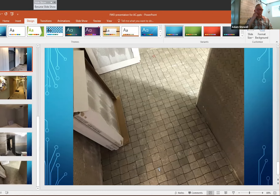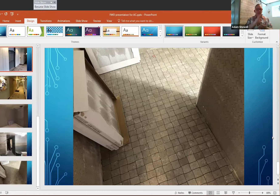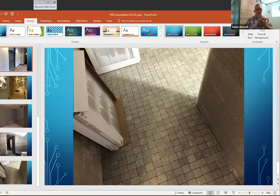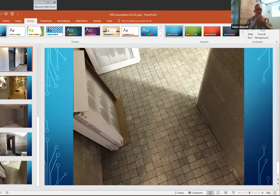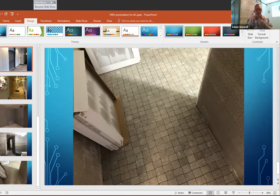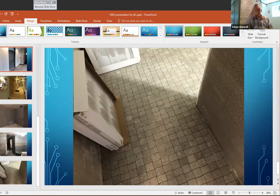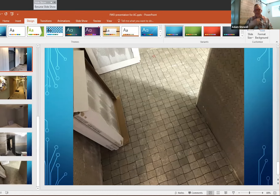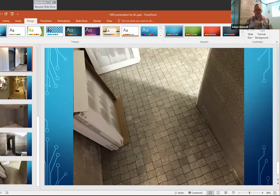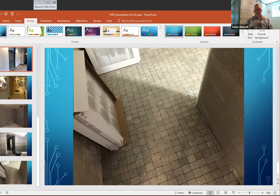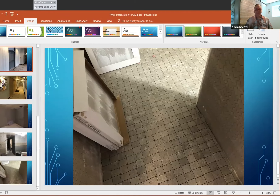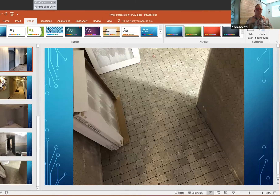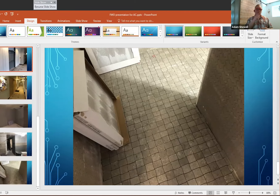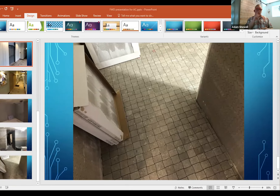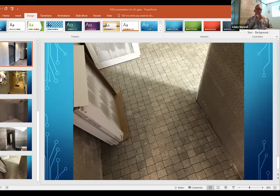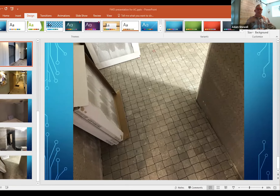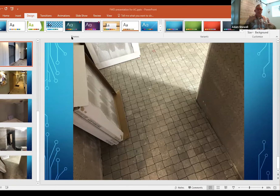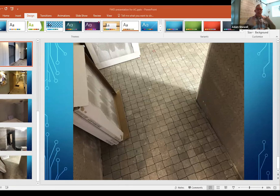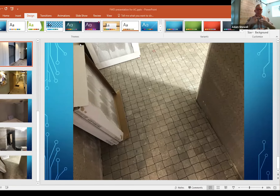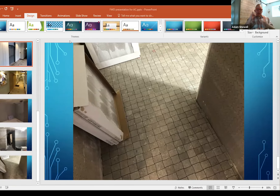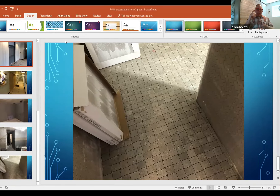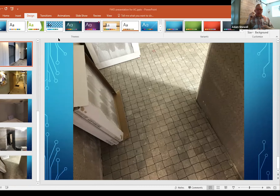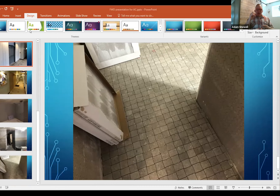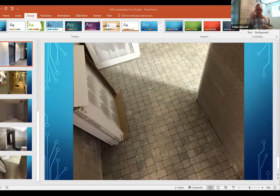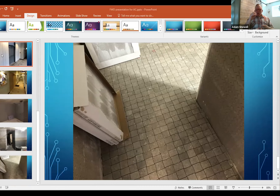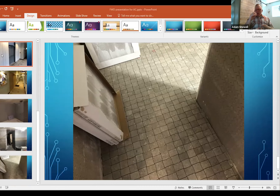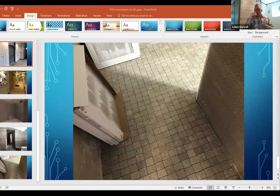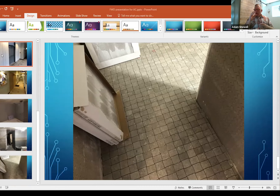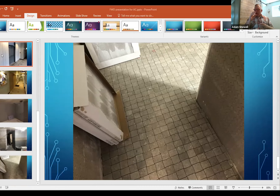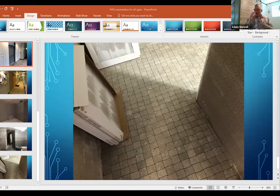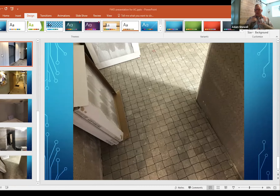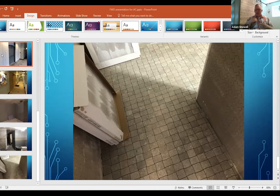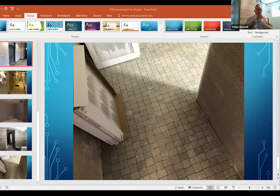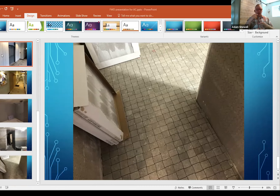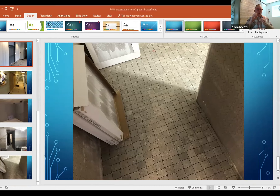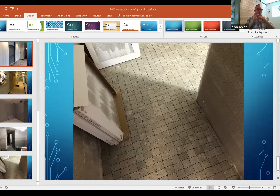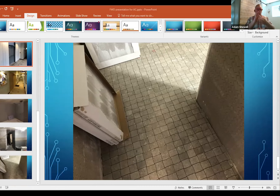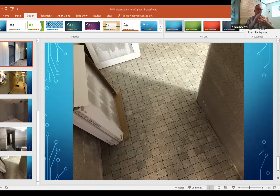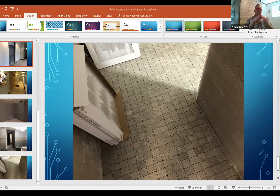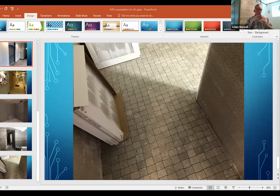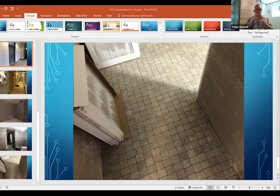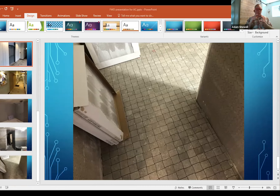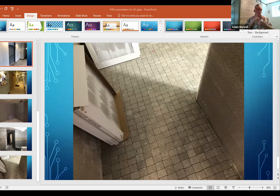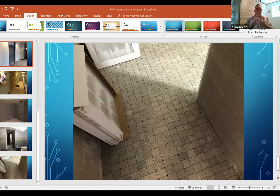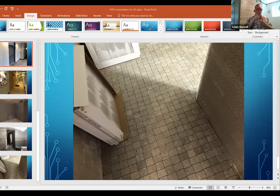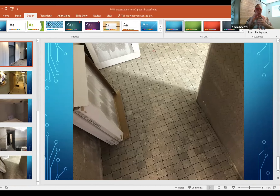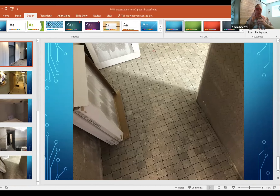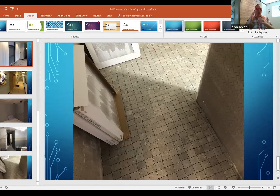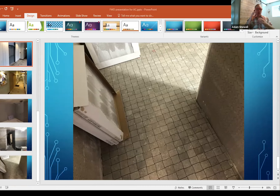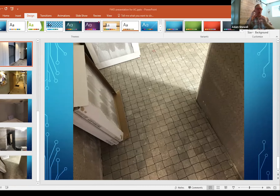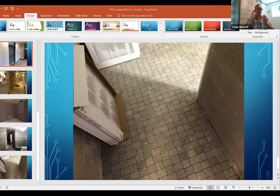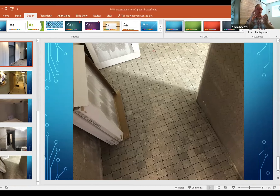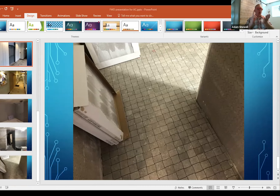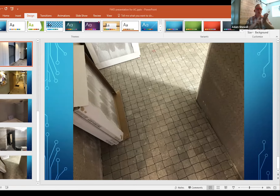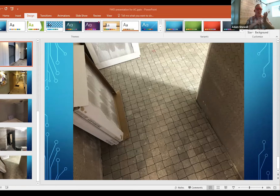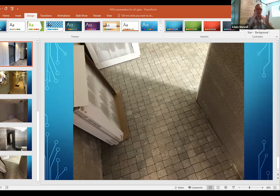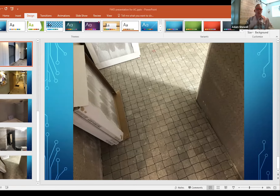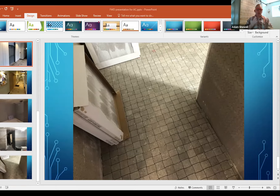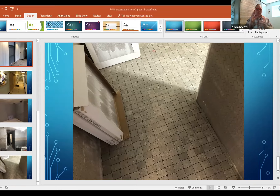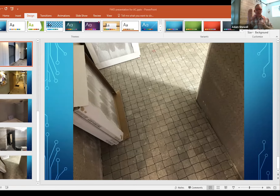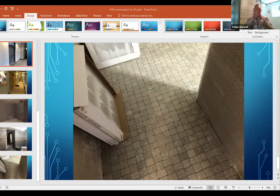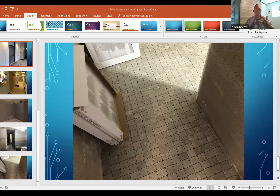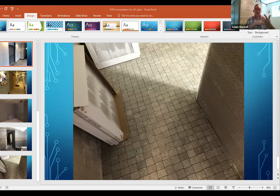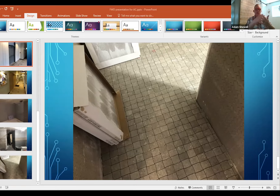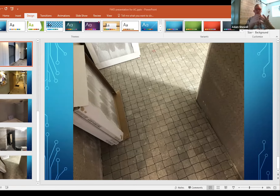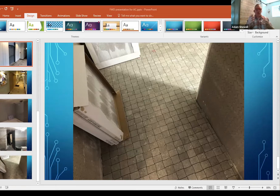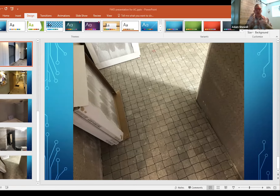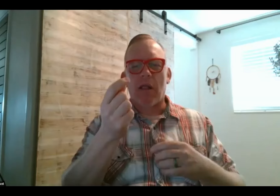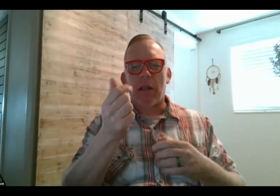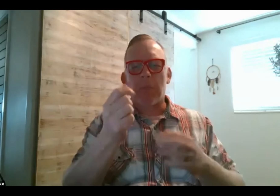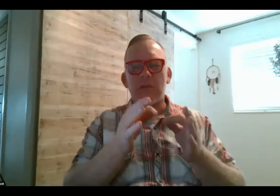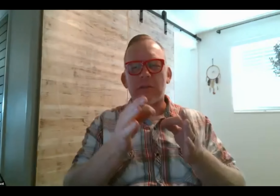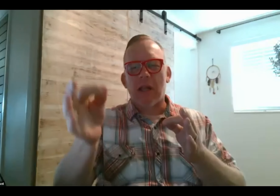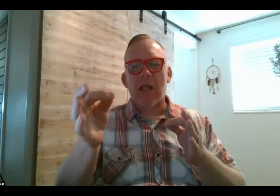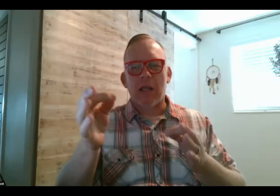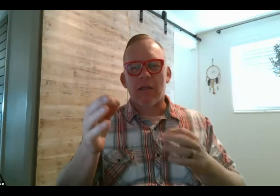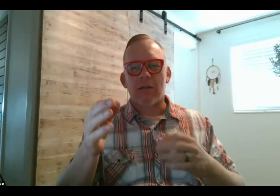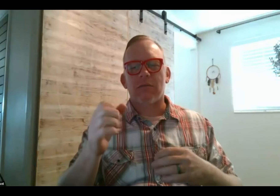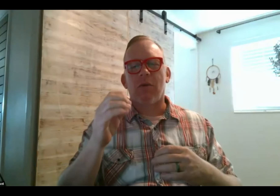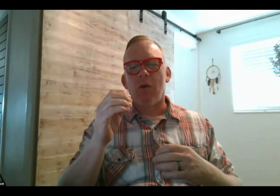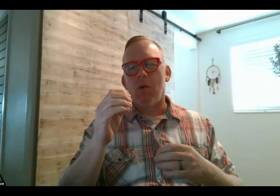room floor. It's nice, pretty. We are excite body it. Gone to a contractor and there has